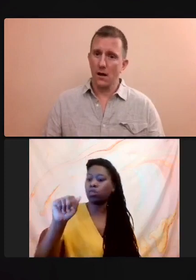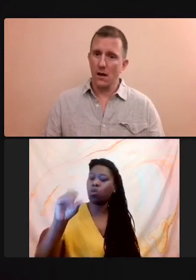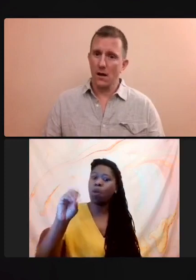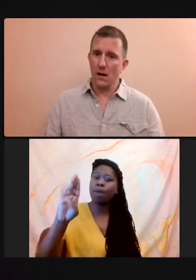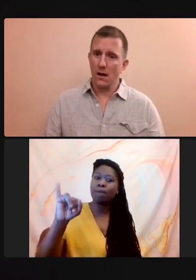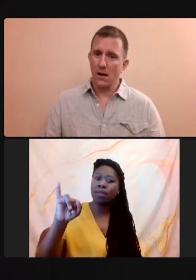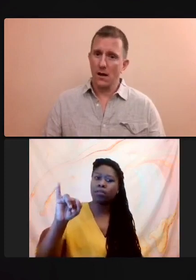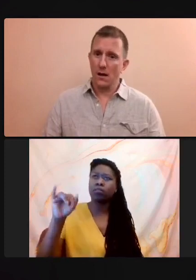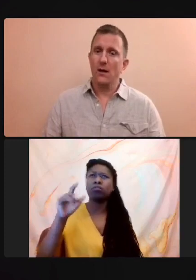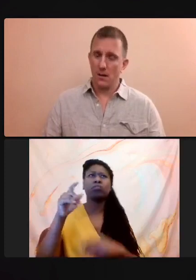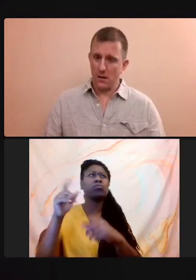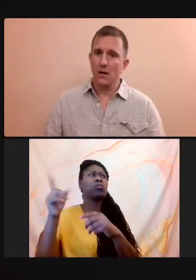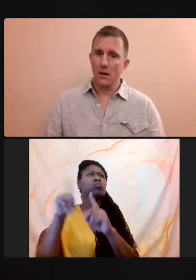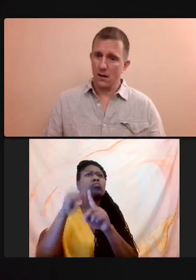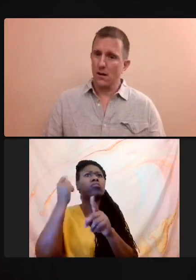I did enroll in one program.